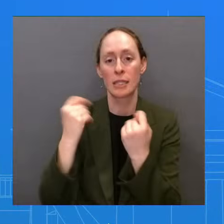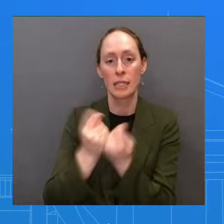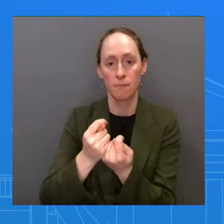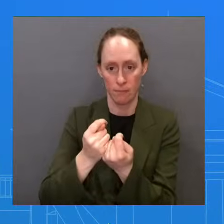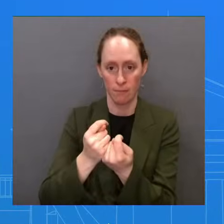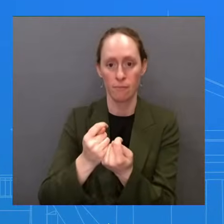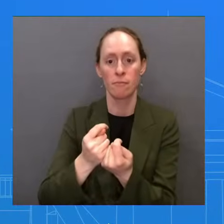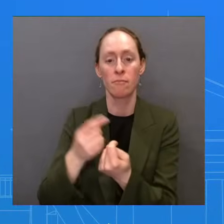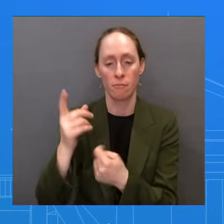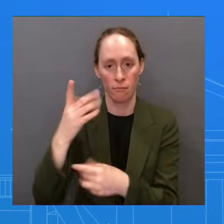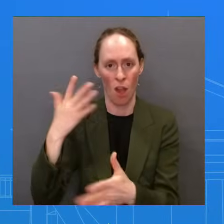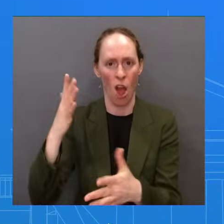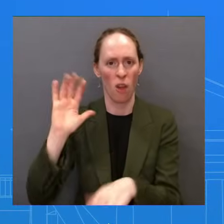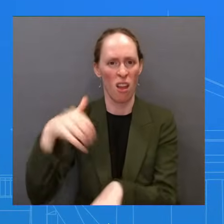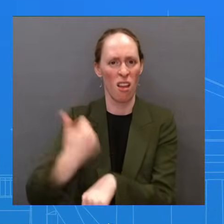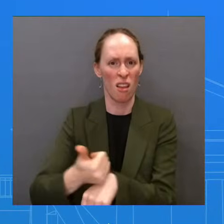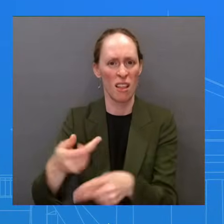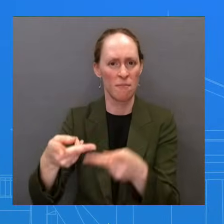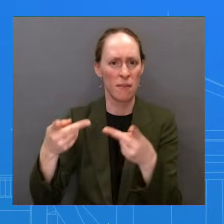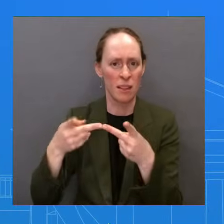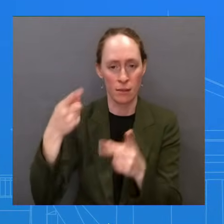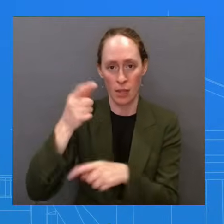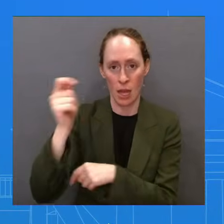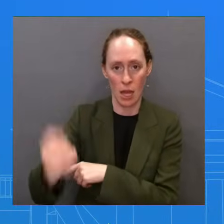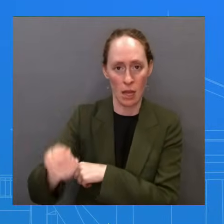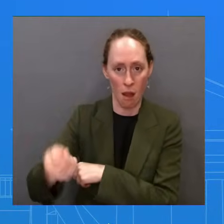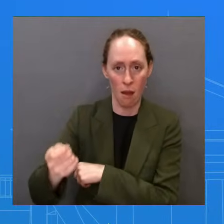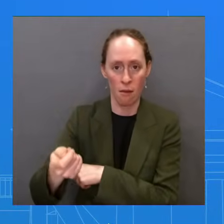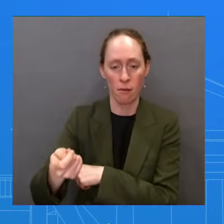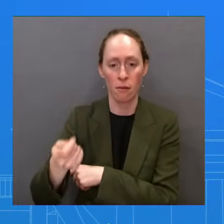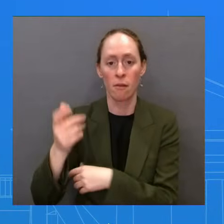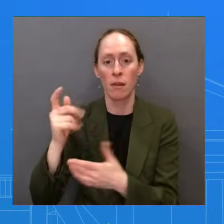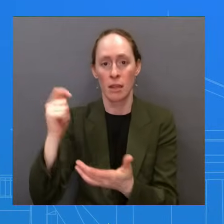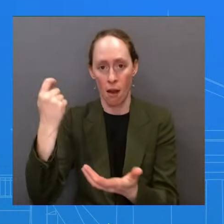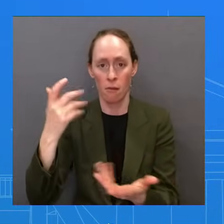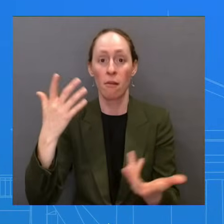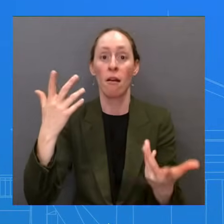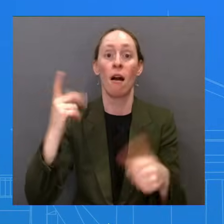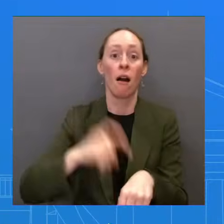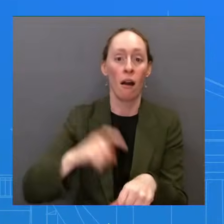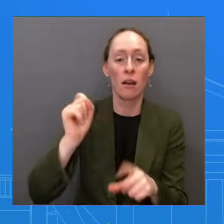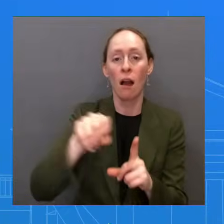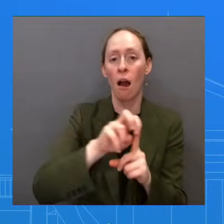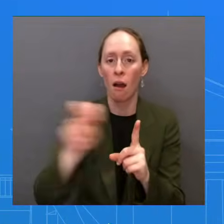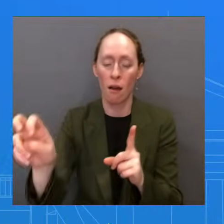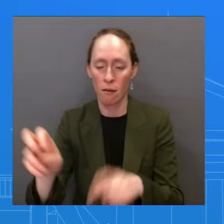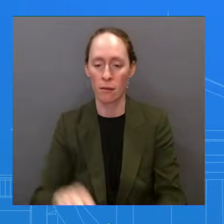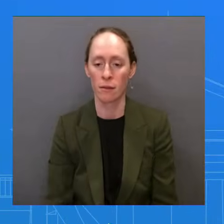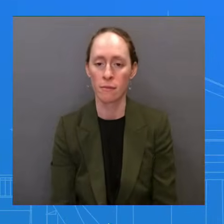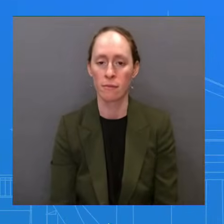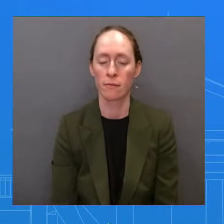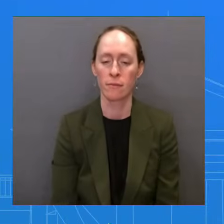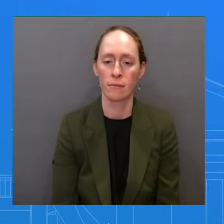some limited life-saving activities in Sudan. The U.S. government continues to work with partners to assess their ability